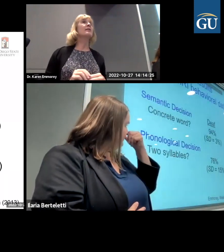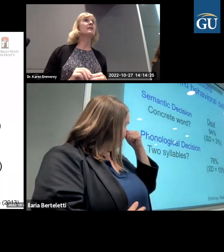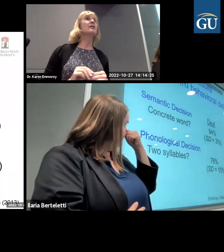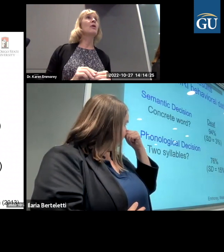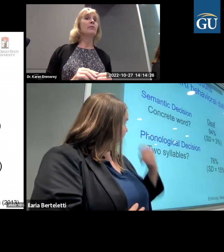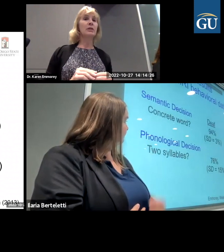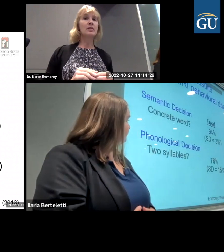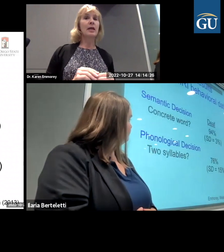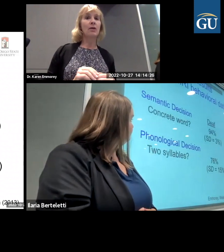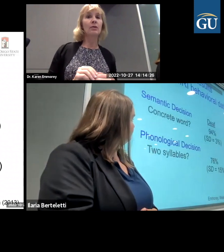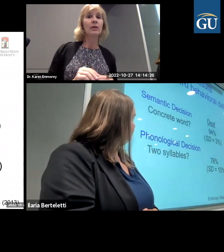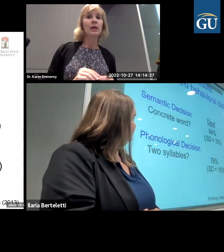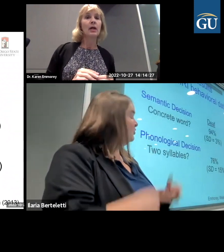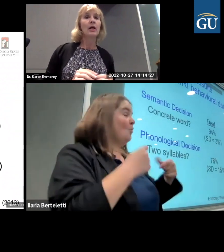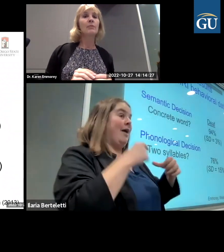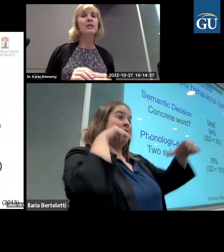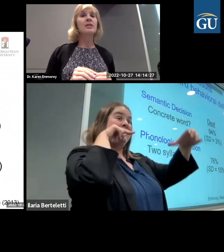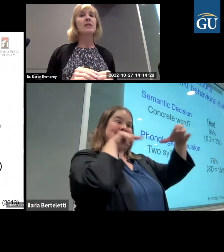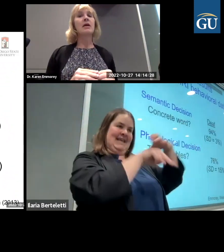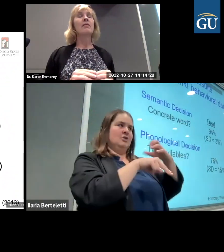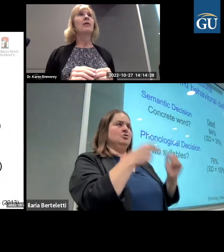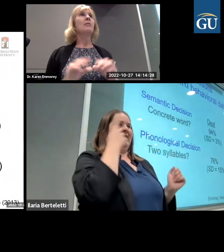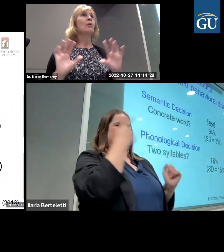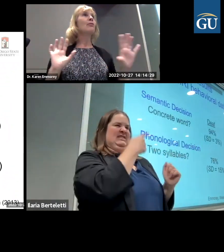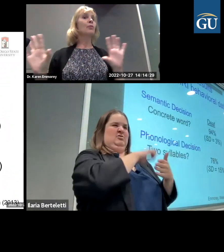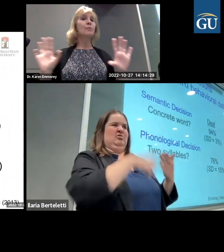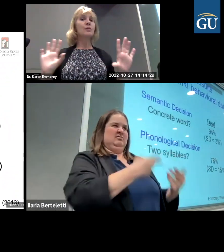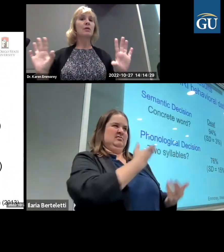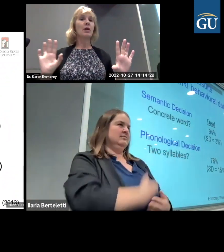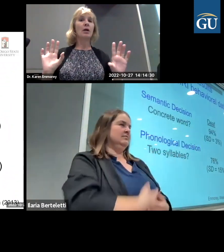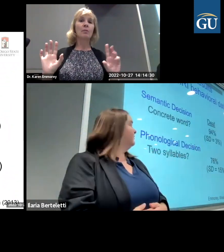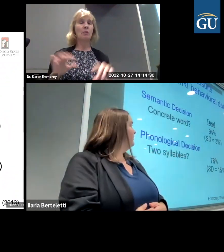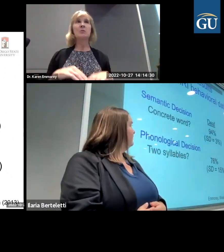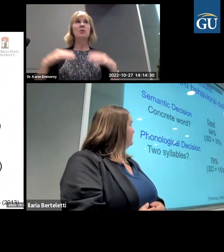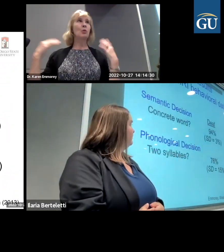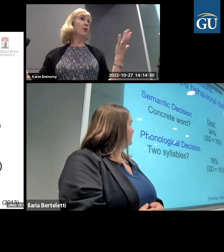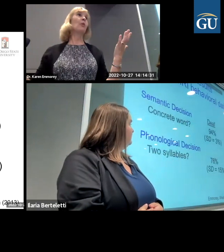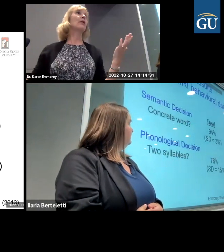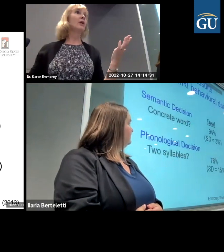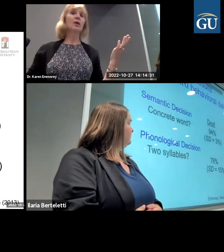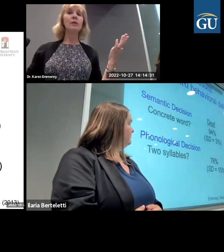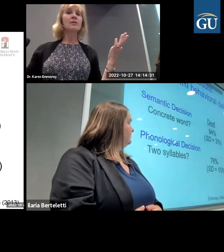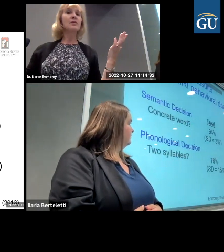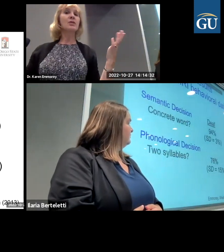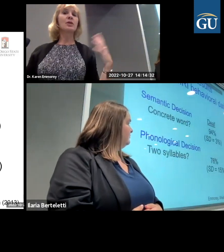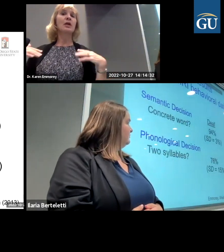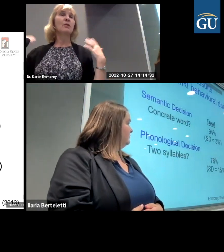and the phological decision whether we had two syllables or not. That was harder for our deaf participants, as as we expected.